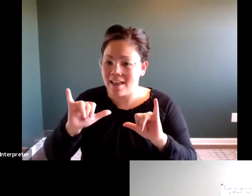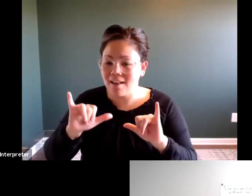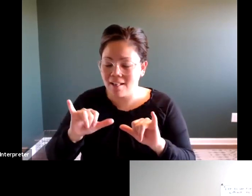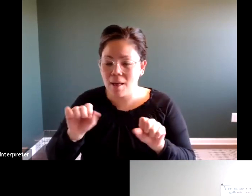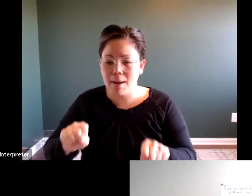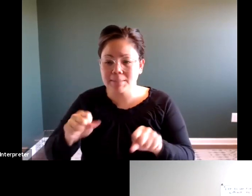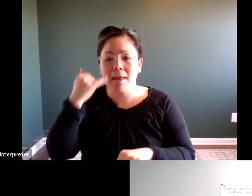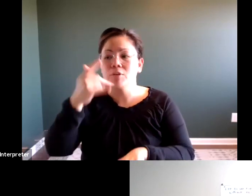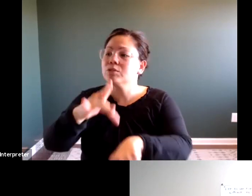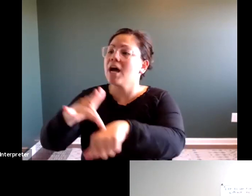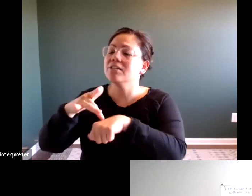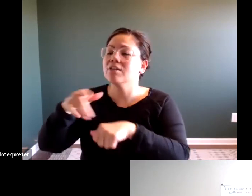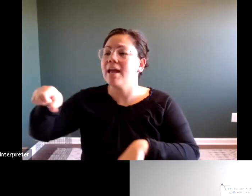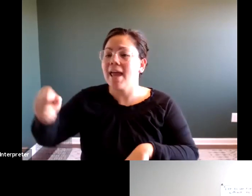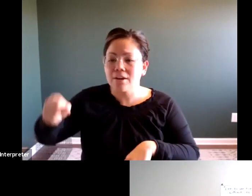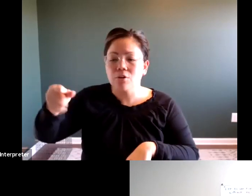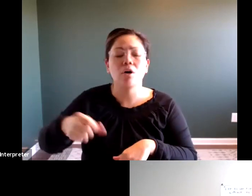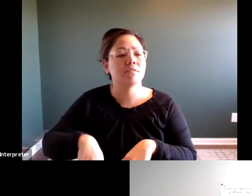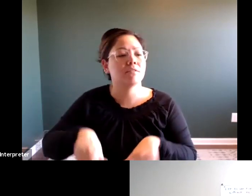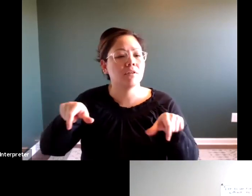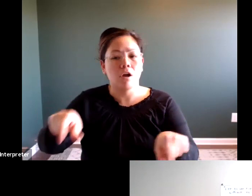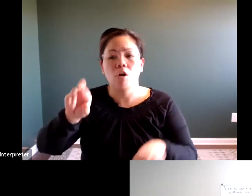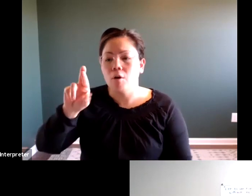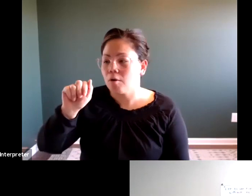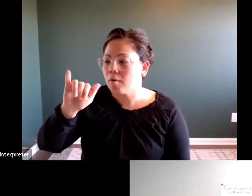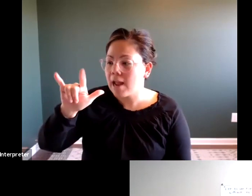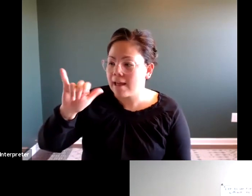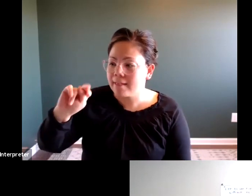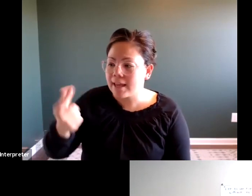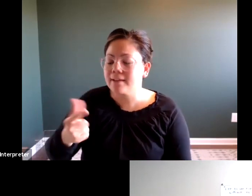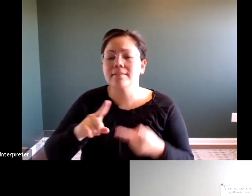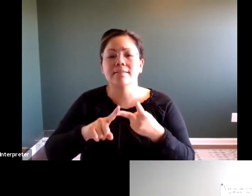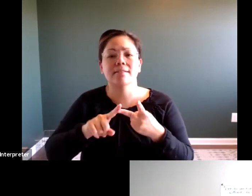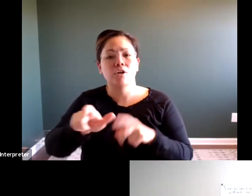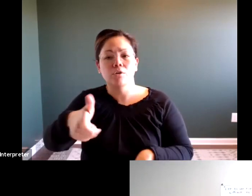so handles, door knobs, railings, those types of things. It's a, here's one.